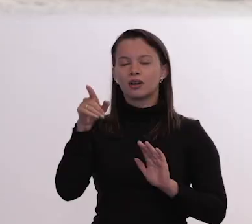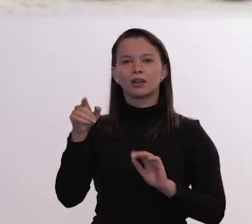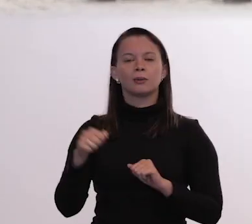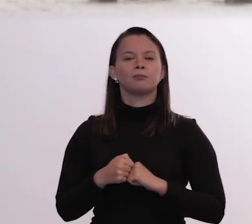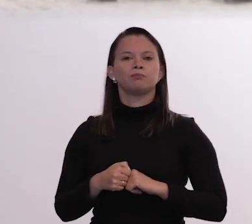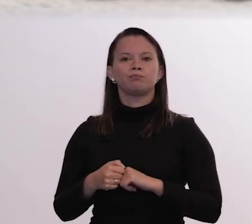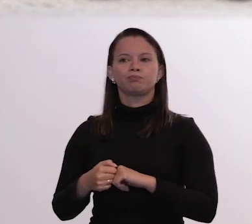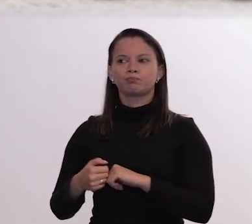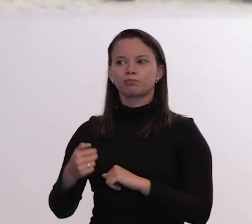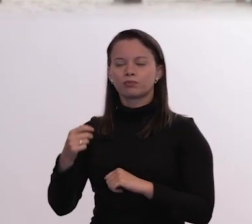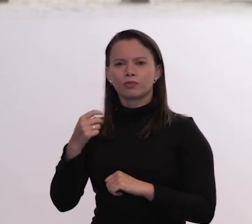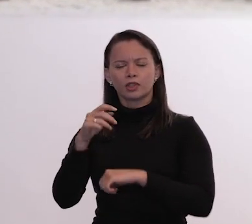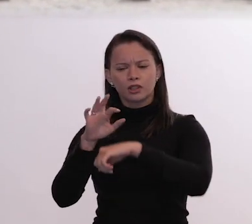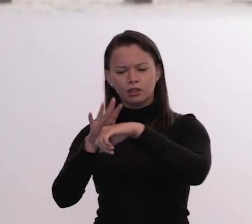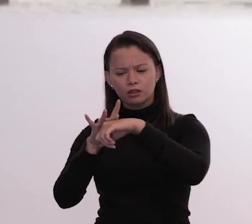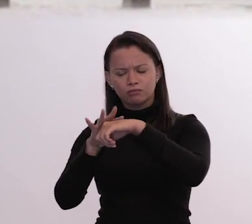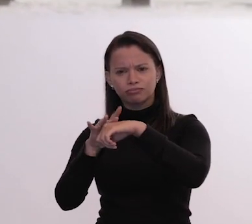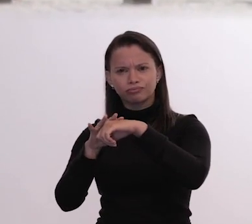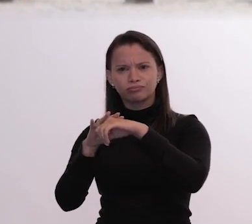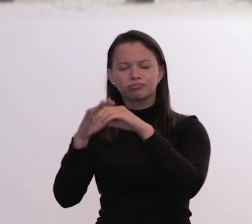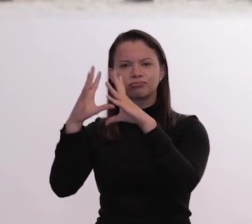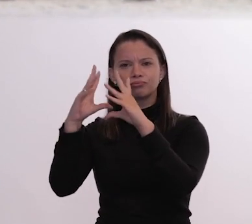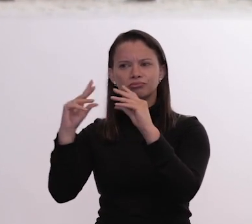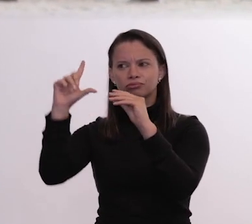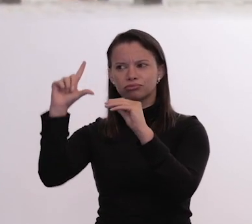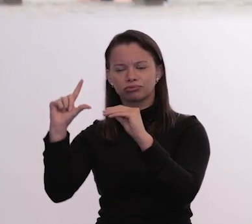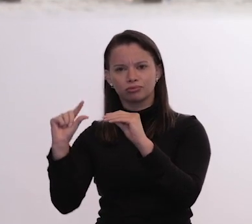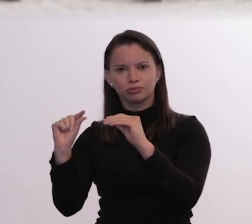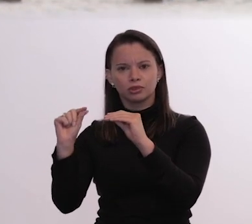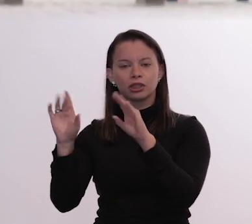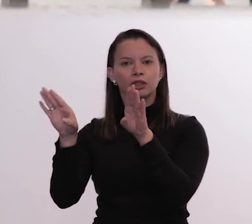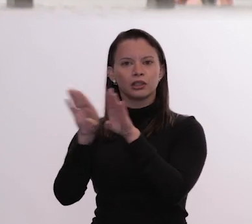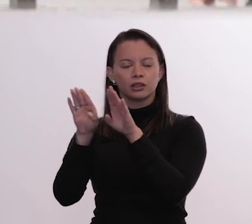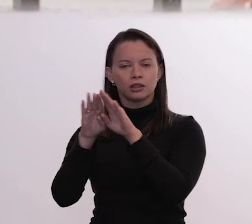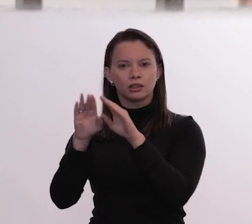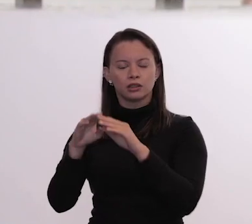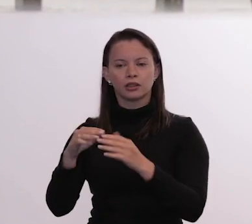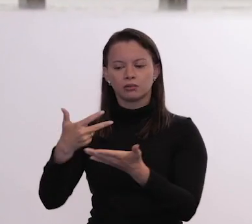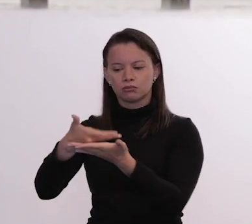So, when we are in a park, that feeling of enchantment,